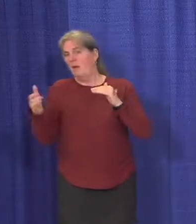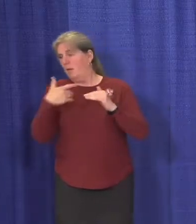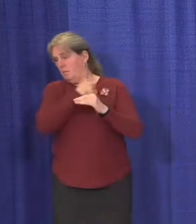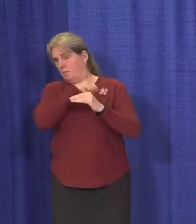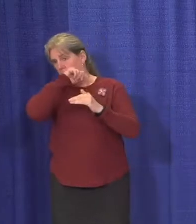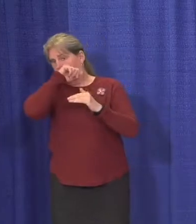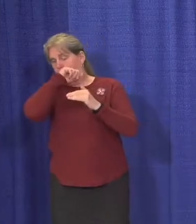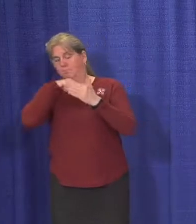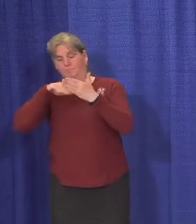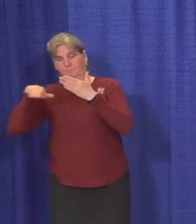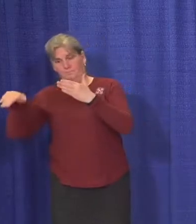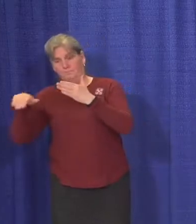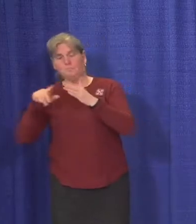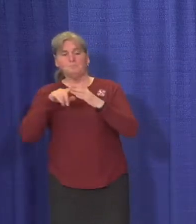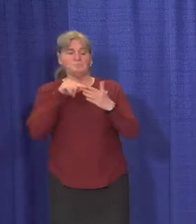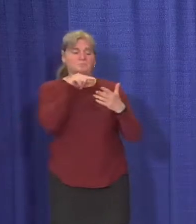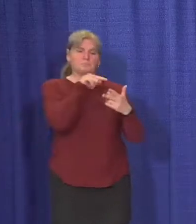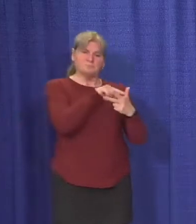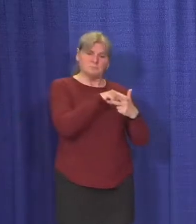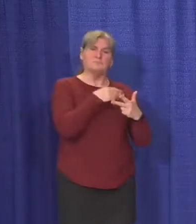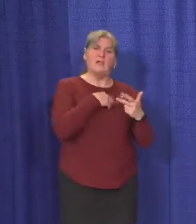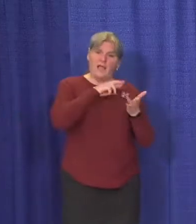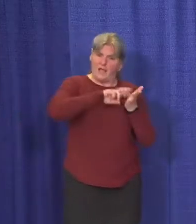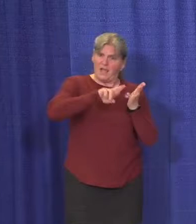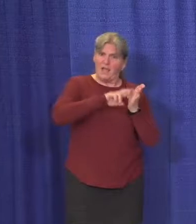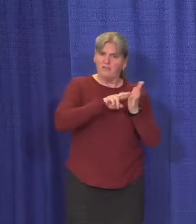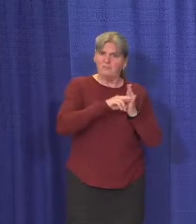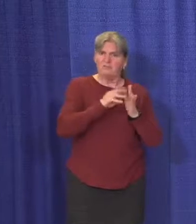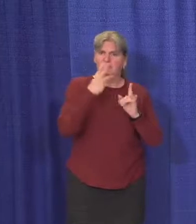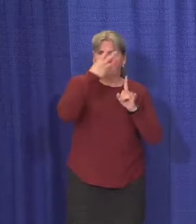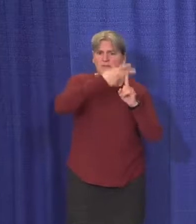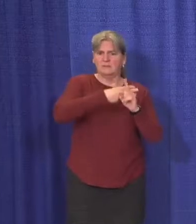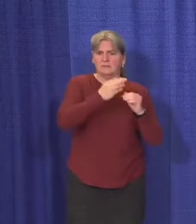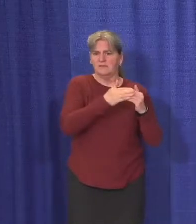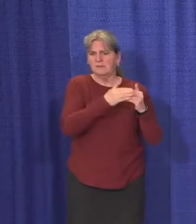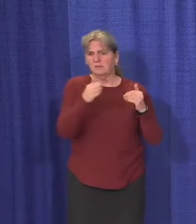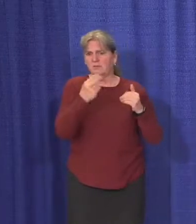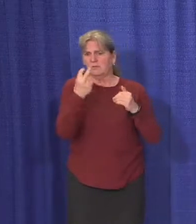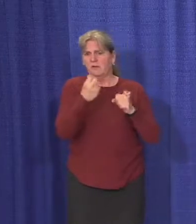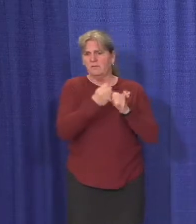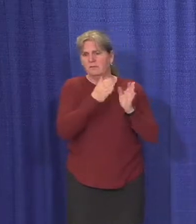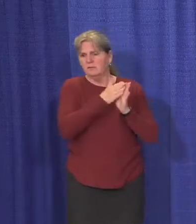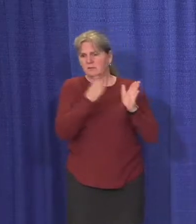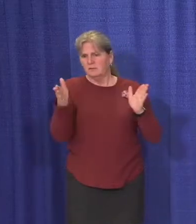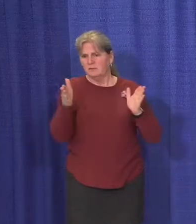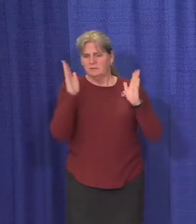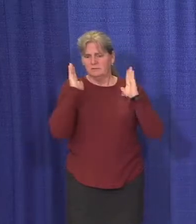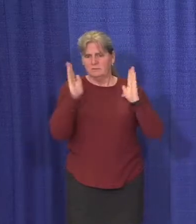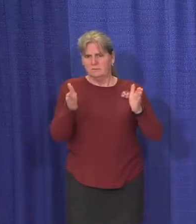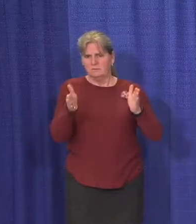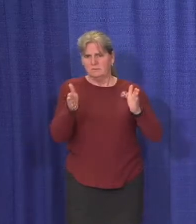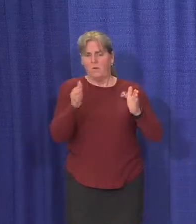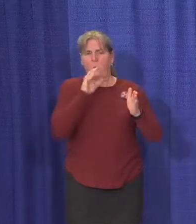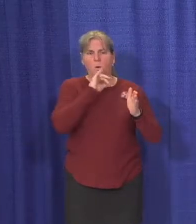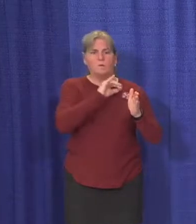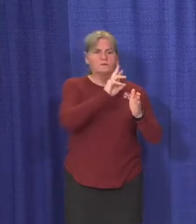pipeline. There are child's for six months